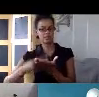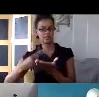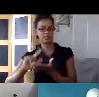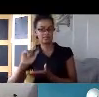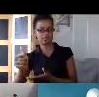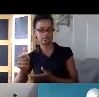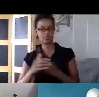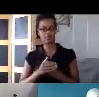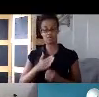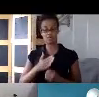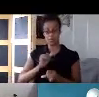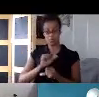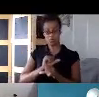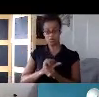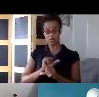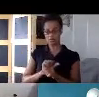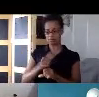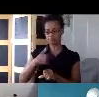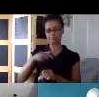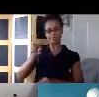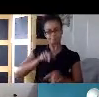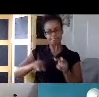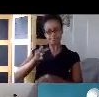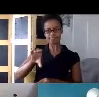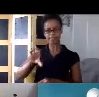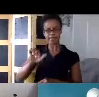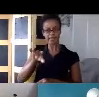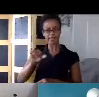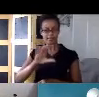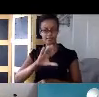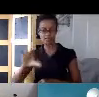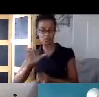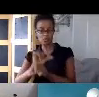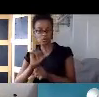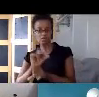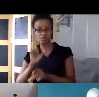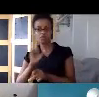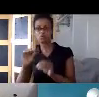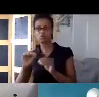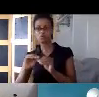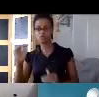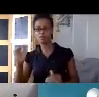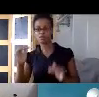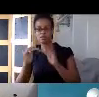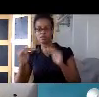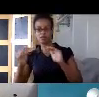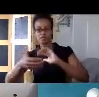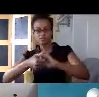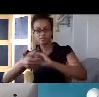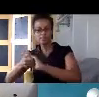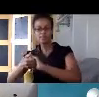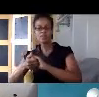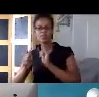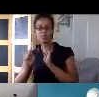around, around creating more equitable relationships within the public art scene.